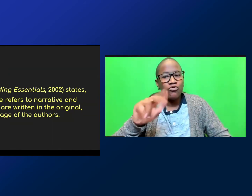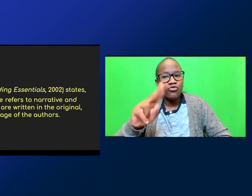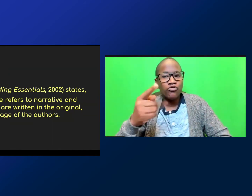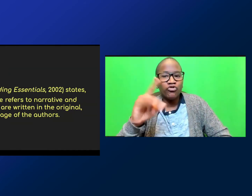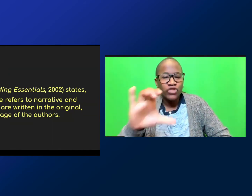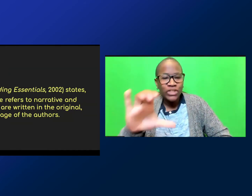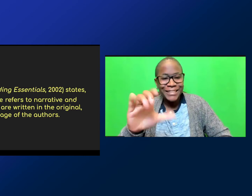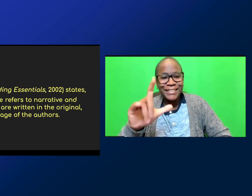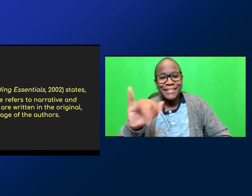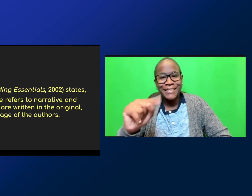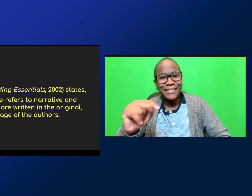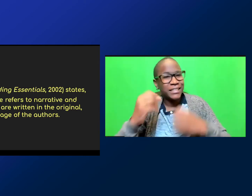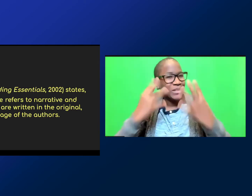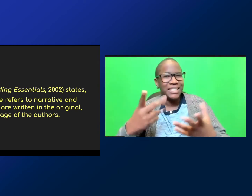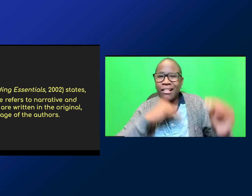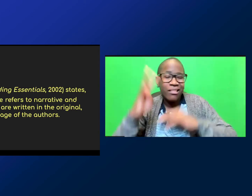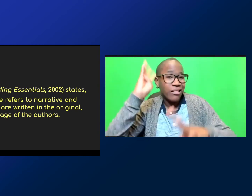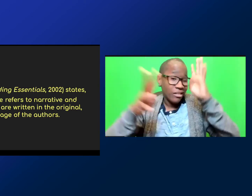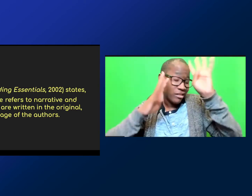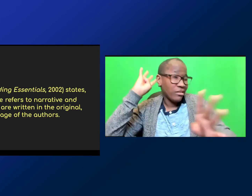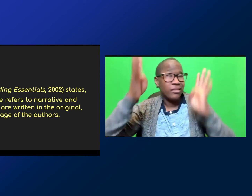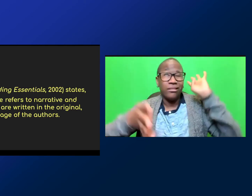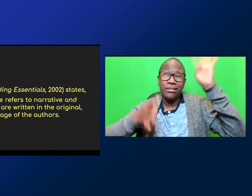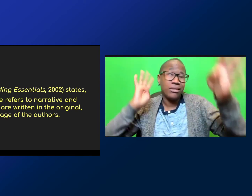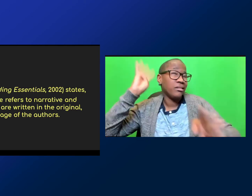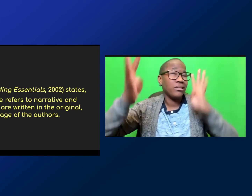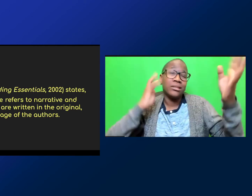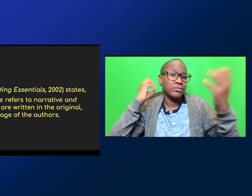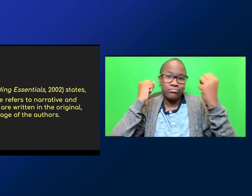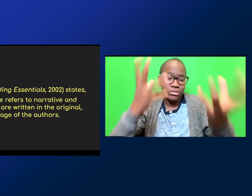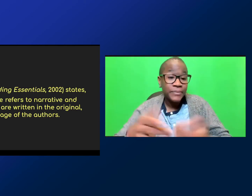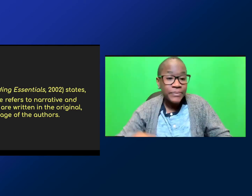about lgbtq people rather than just making a bunch of things up which is something that we often see